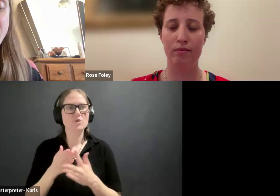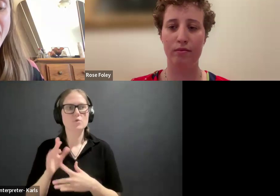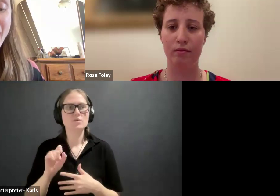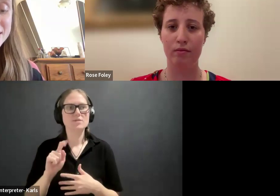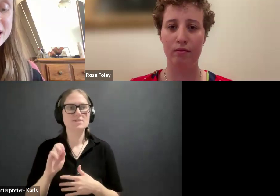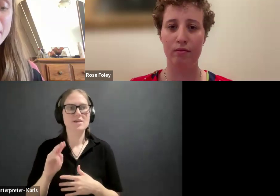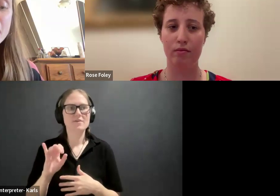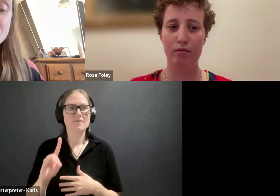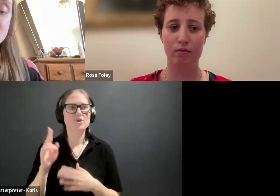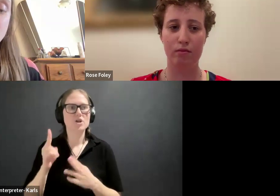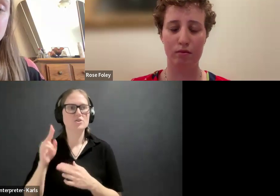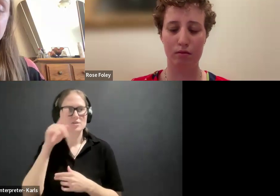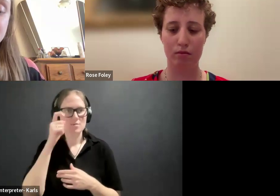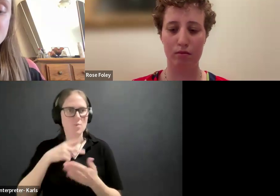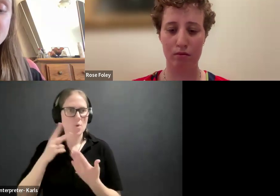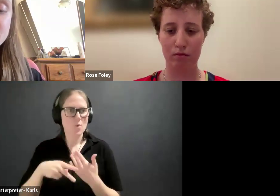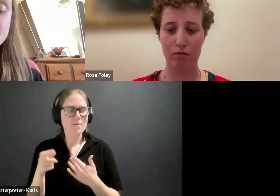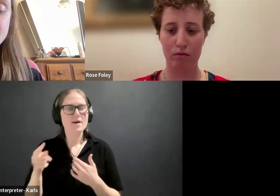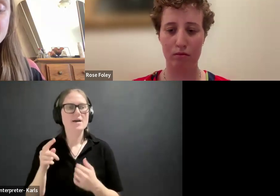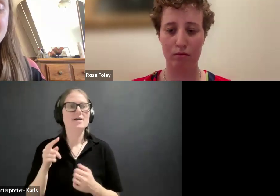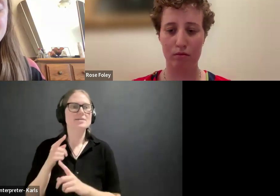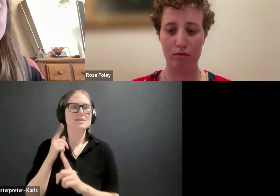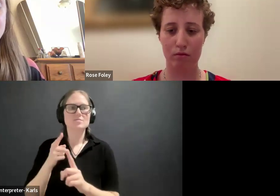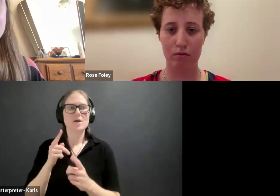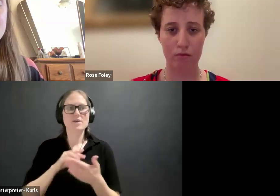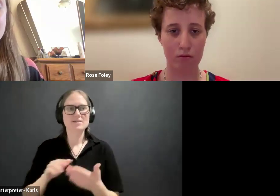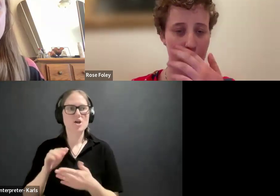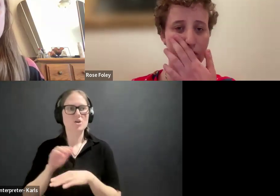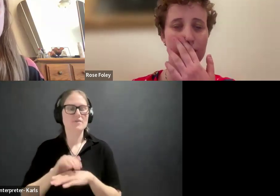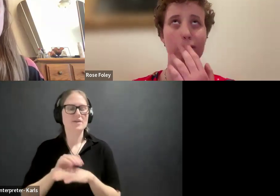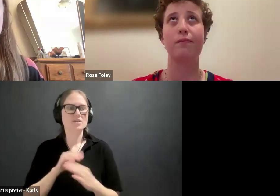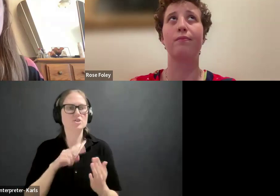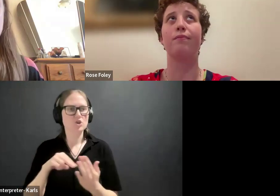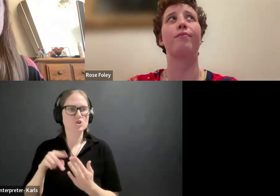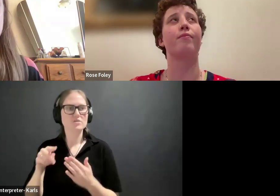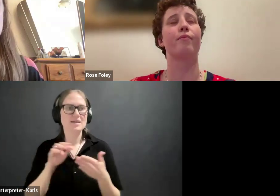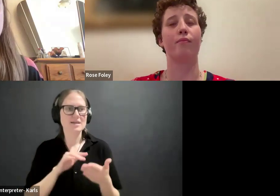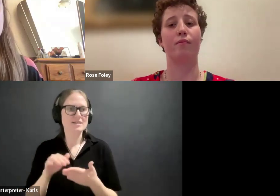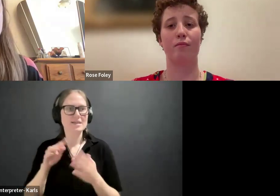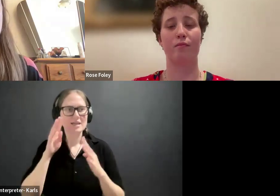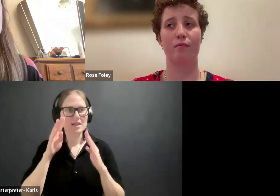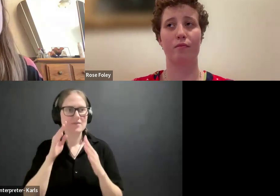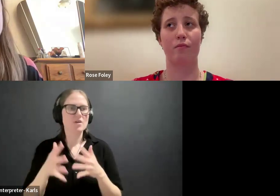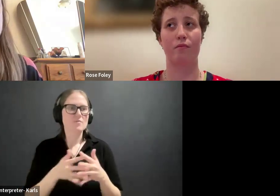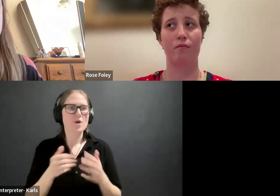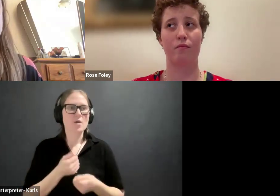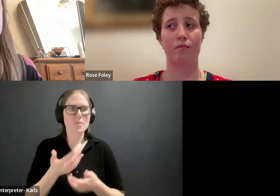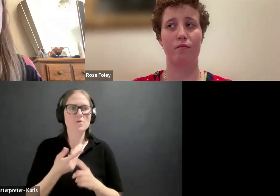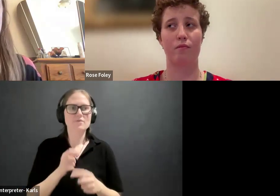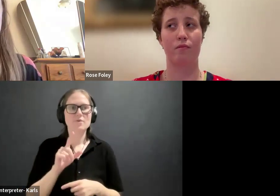As an aspiring scholar of English literature, they studied innovative American poetry from the 20th and 21st centuries.